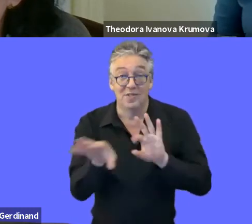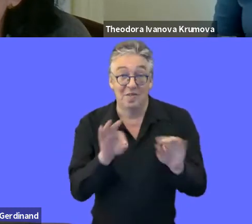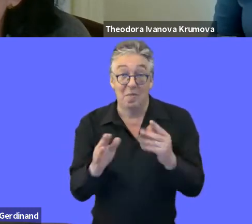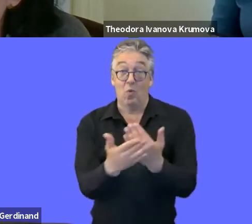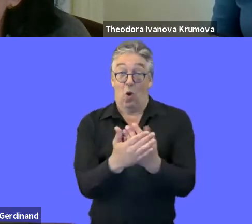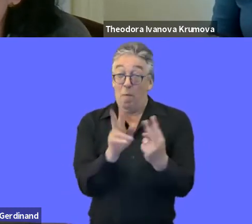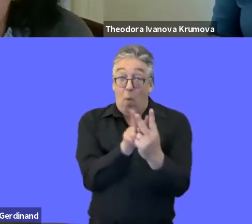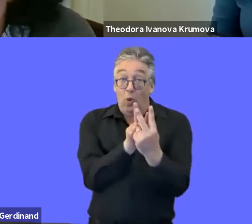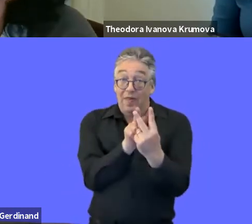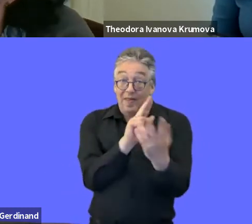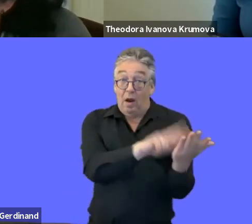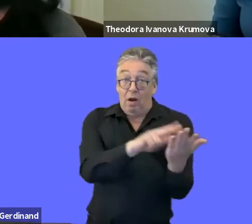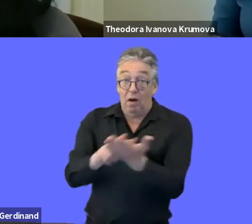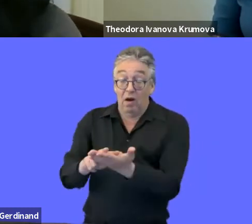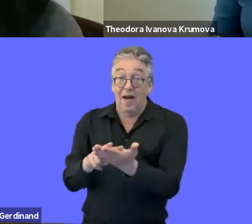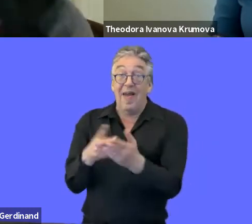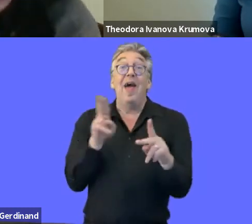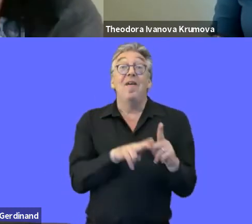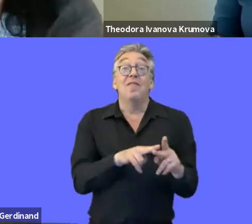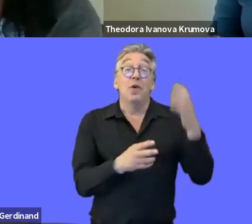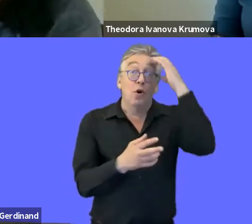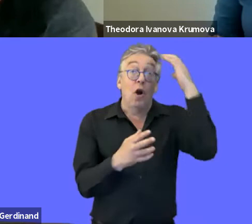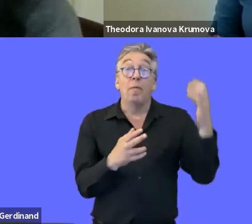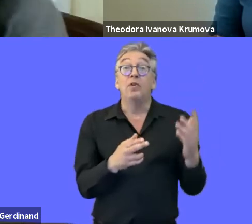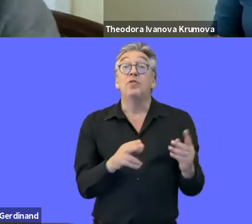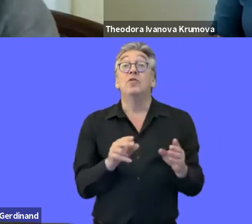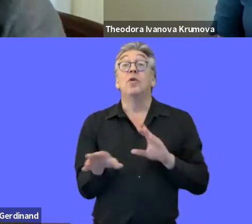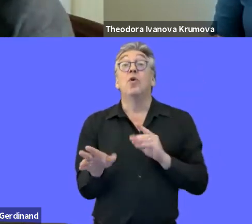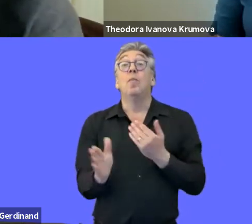of the optional protocol we cannot follow up with this procedure